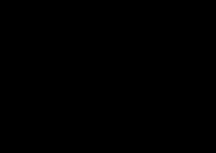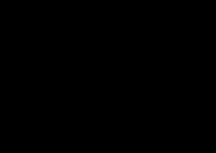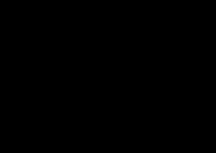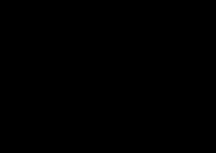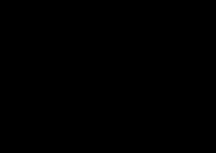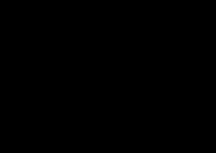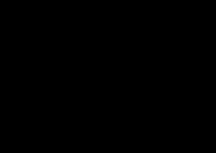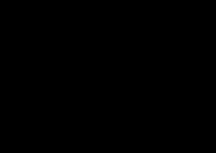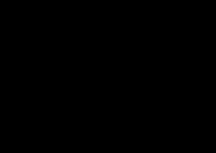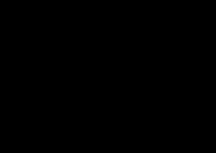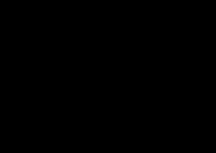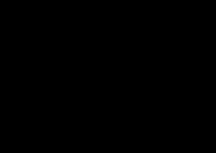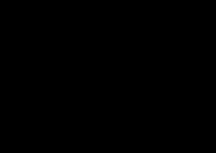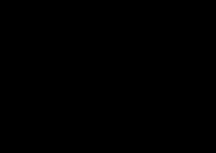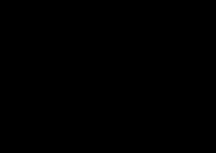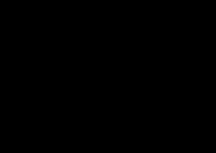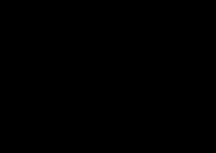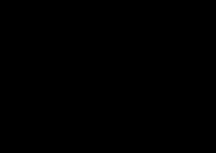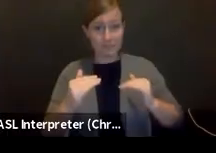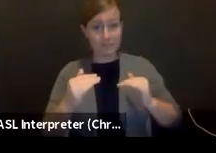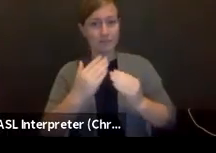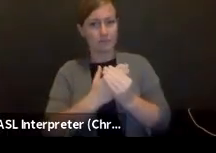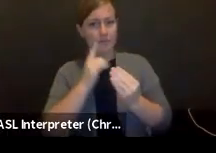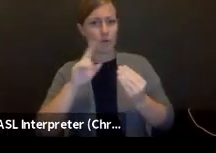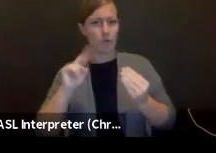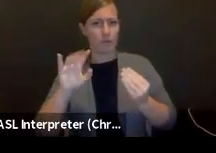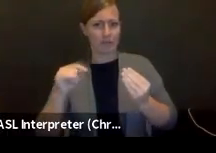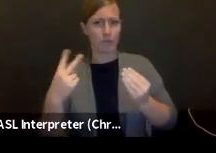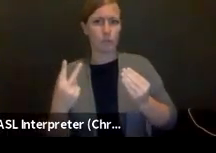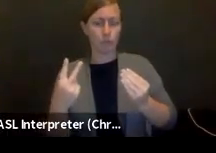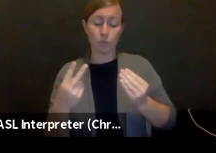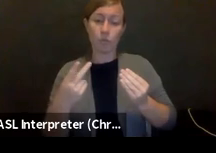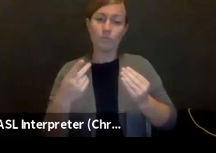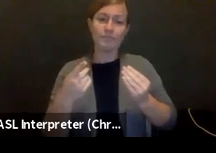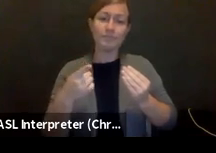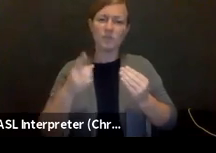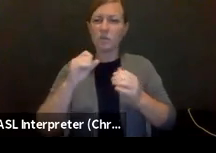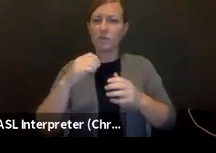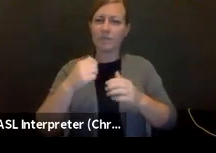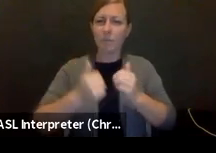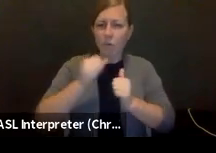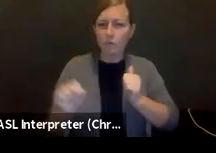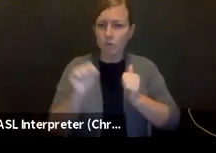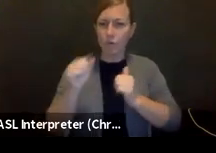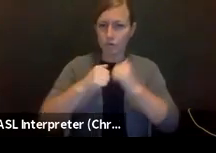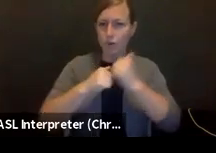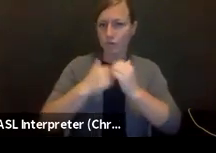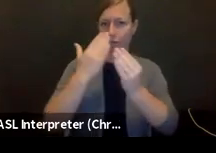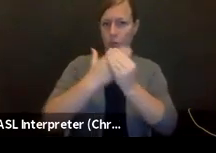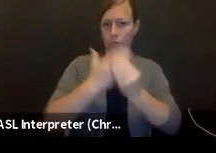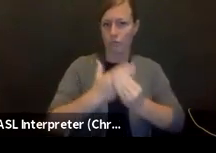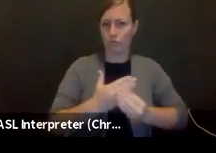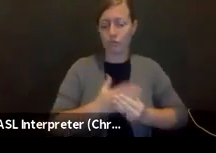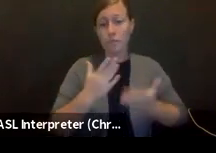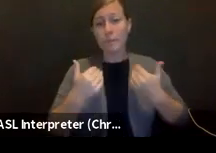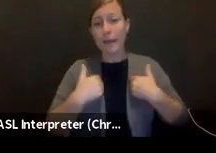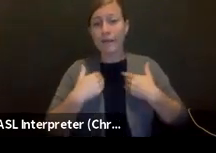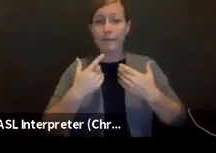ESD 189 - Amy Colburn: And a folder for unit to so you could create folders for, you know, I'm thinking about if you're teaching elementary, maybe you have a folder for math and a folder for